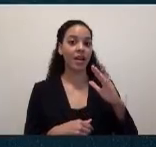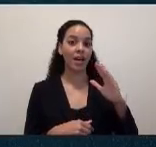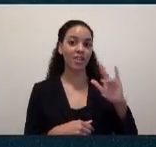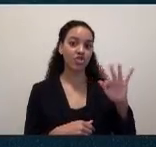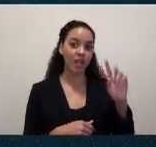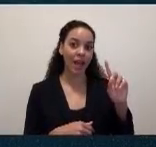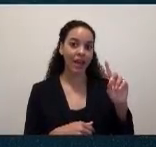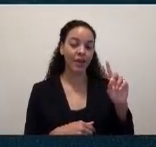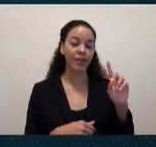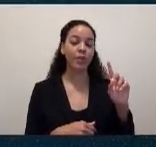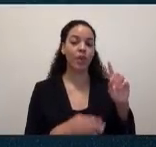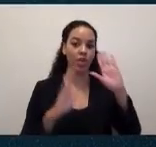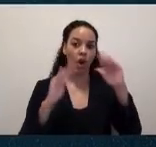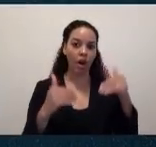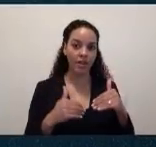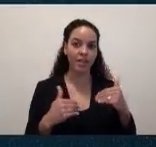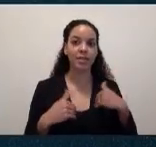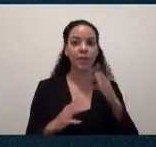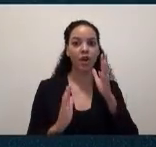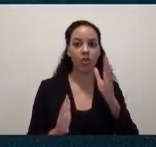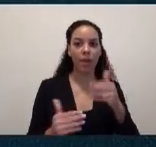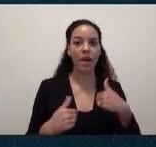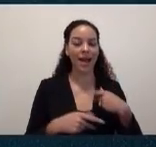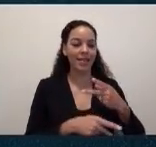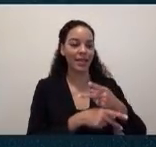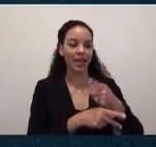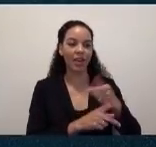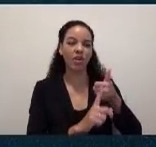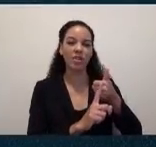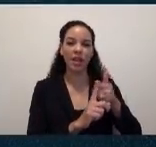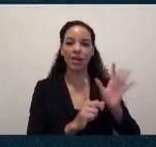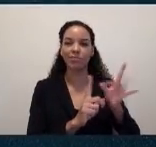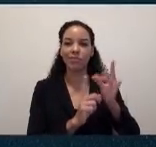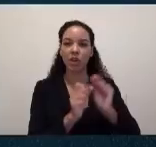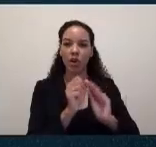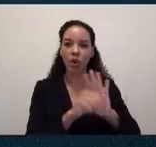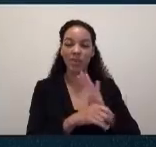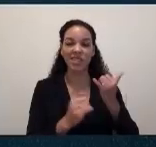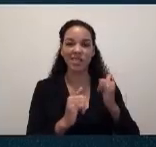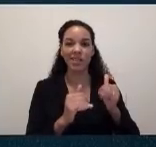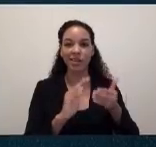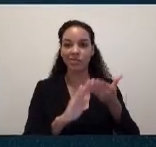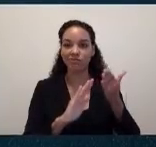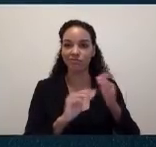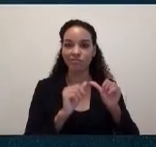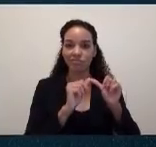for due to the after-effects of COVID-19. I think I'm the definition of a sandwiched generation.